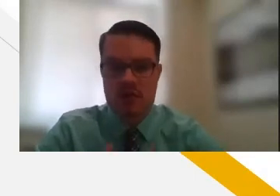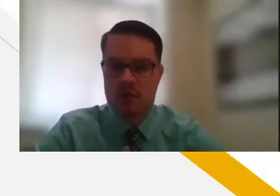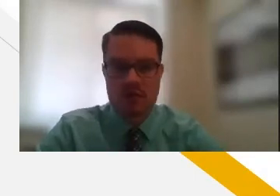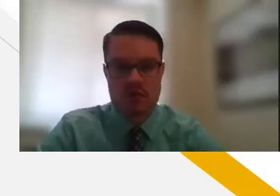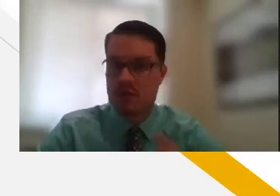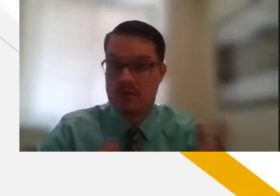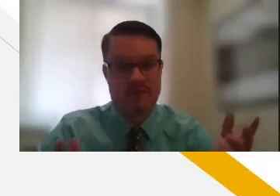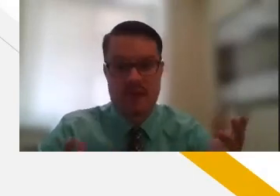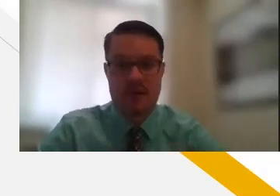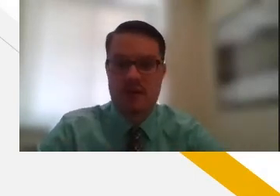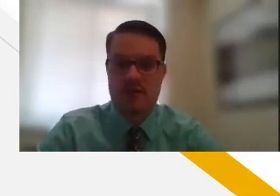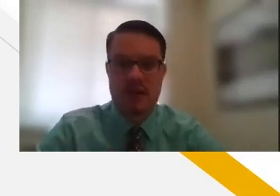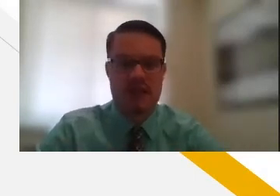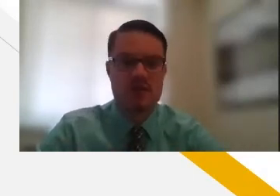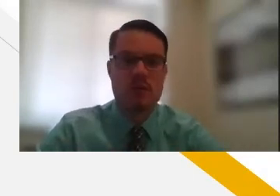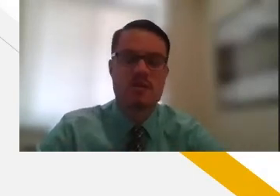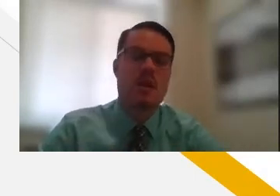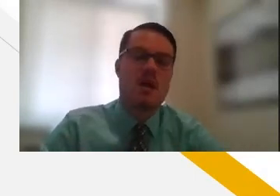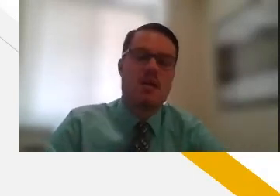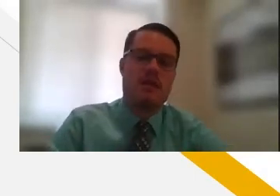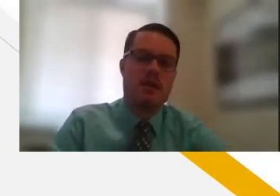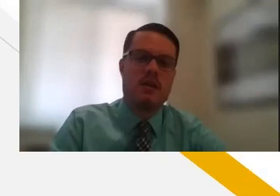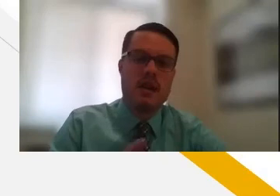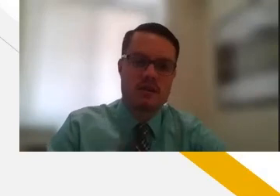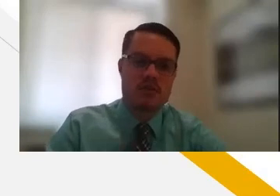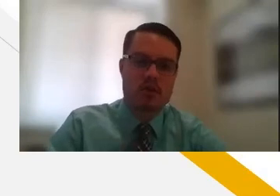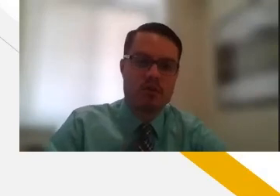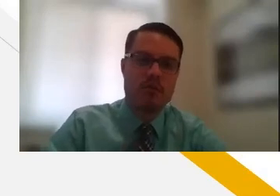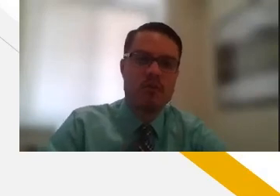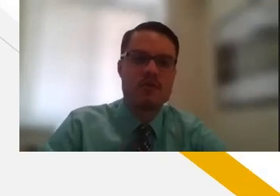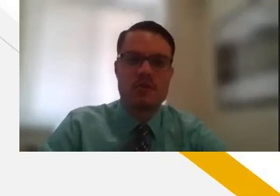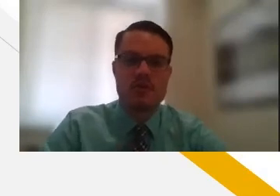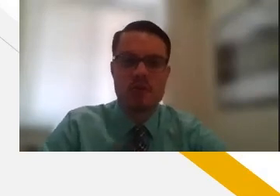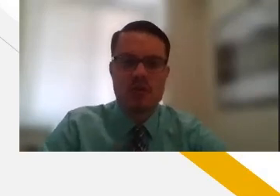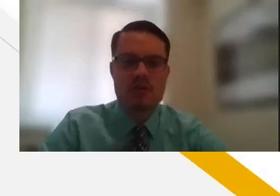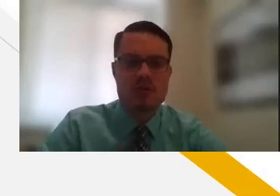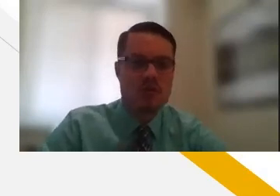Those students who would just kind of straight a students. The next circle, the blue is students